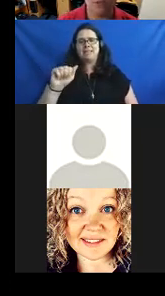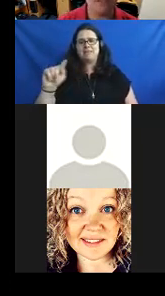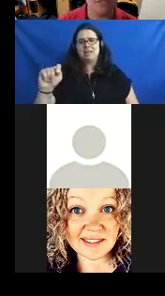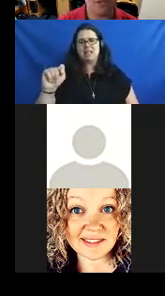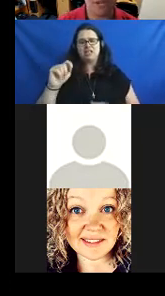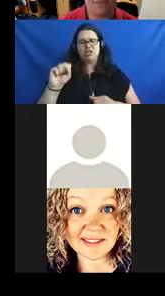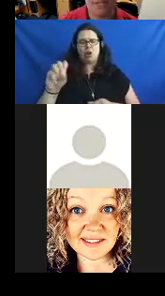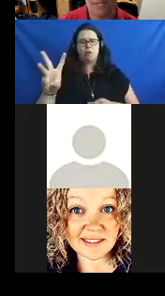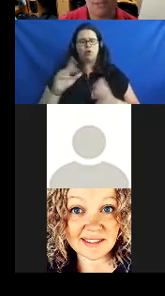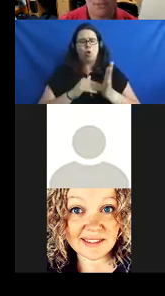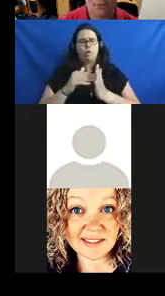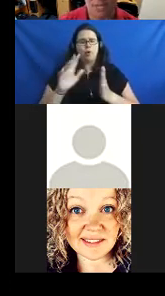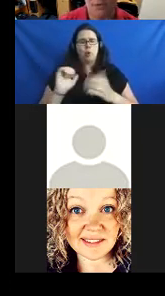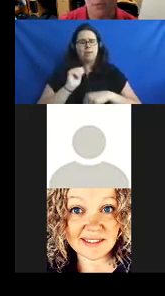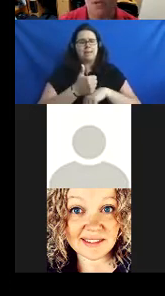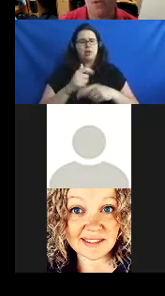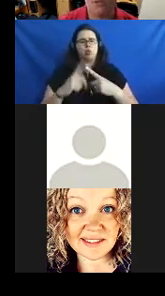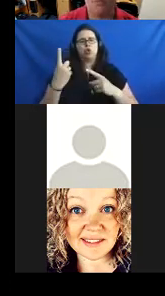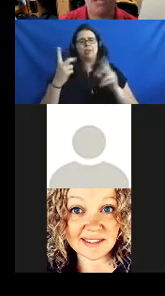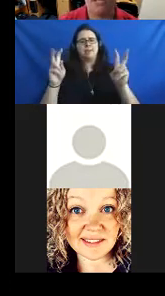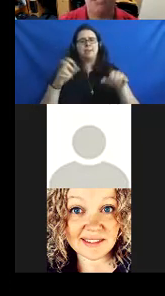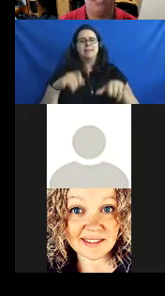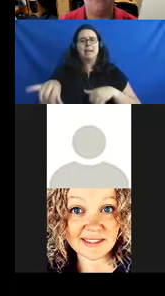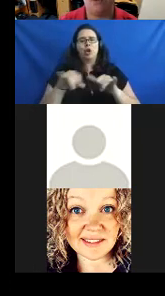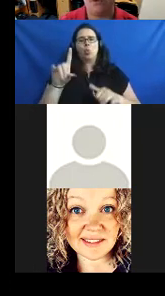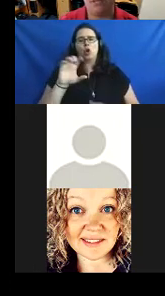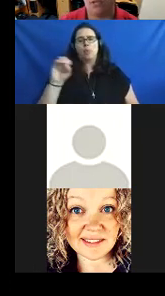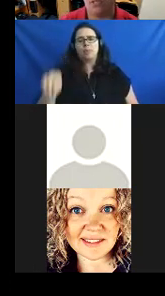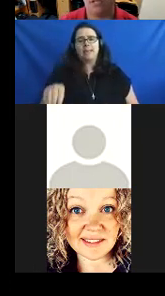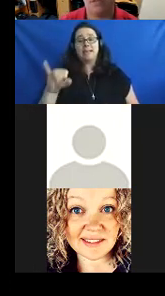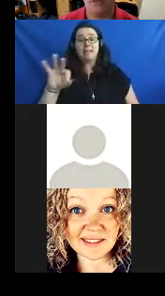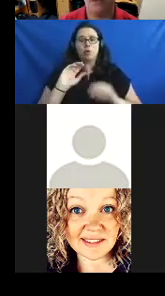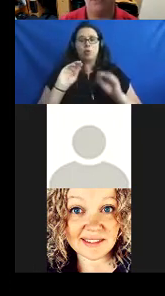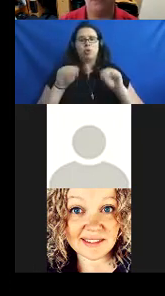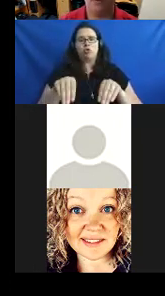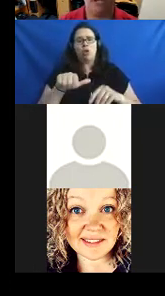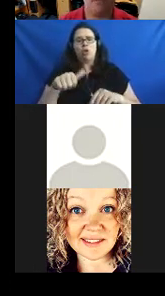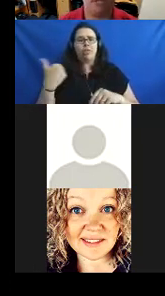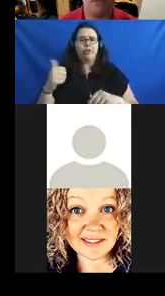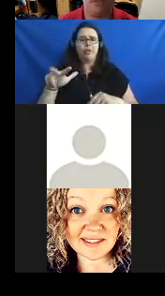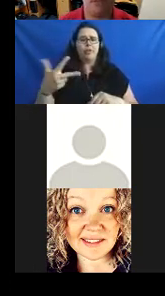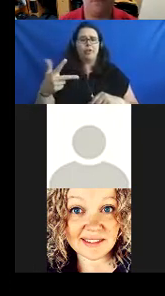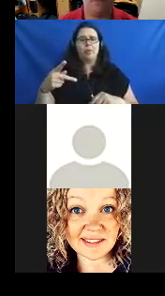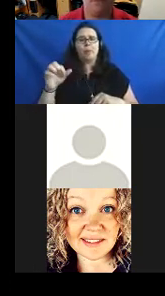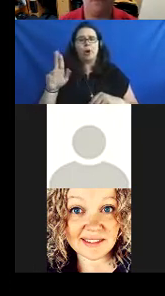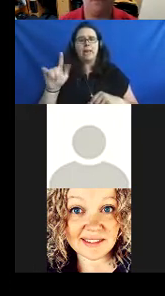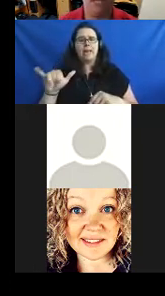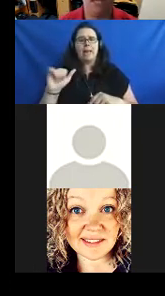YOU WANT TO HAVE THAT SET AT 100% IF YOU INSTALLING THIRD PARTY APPLICATIONS.